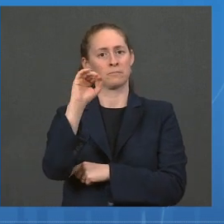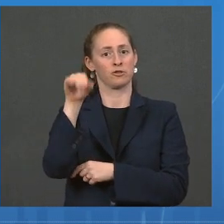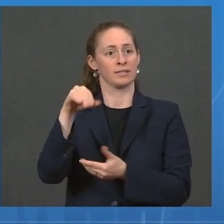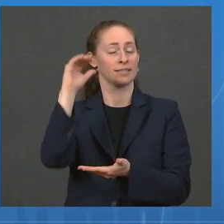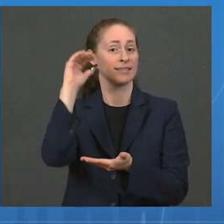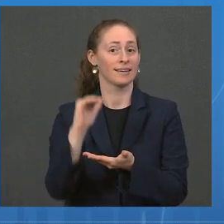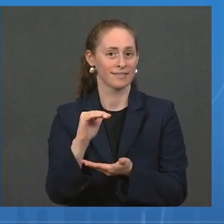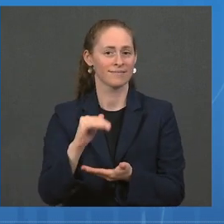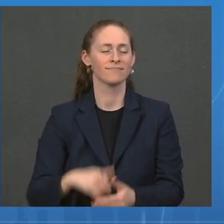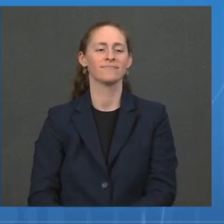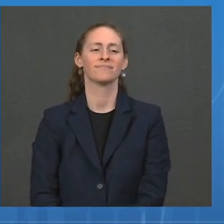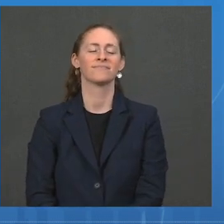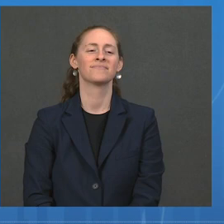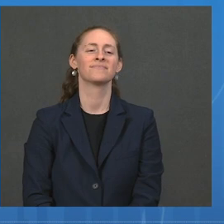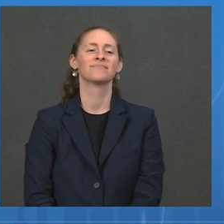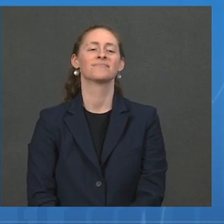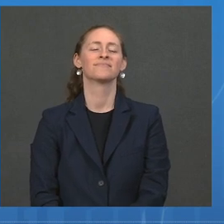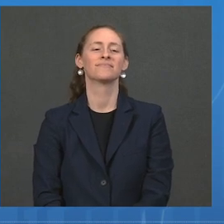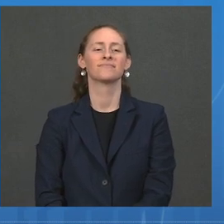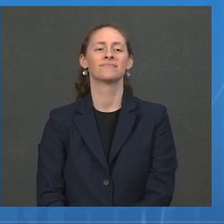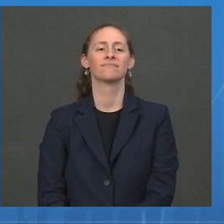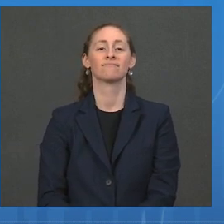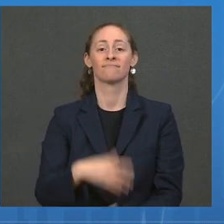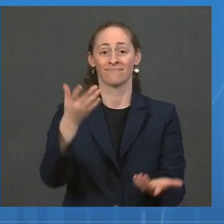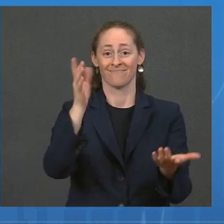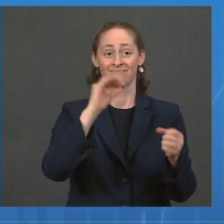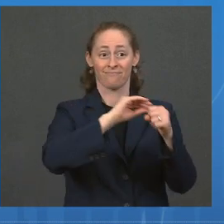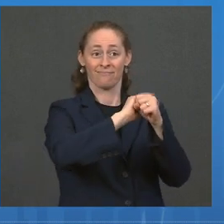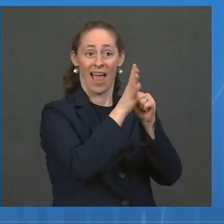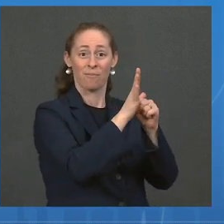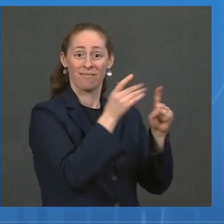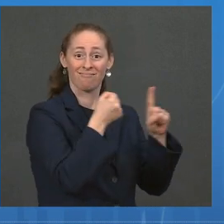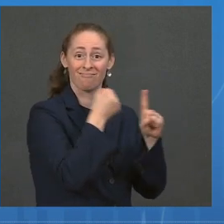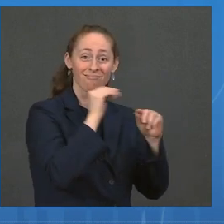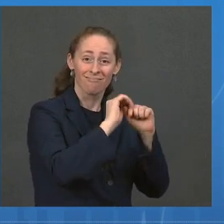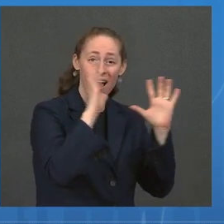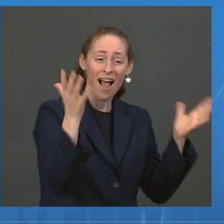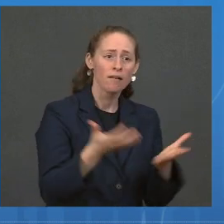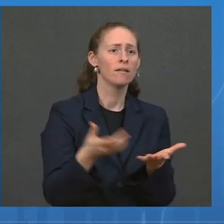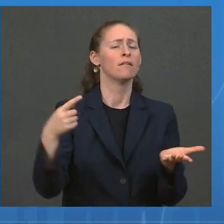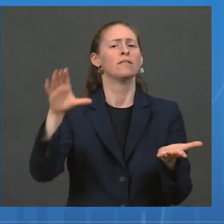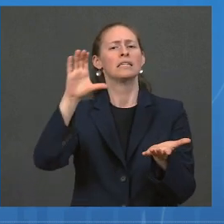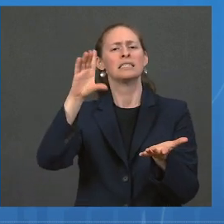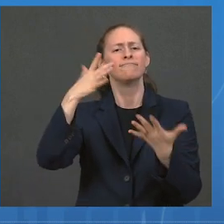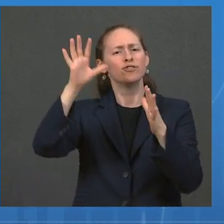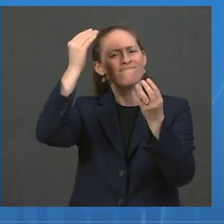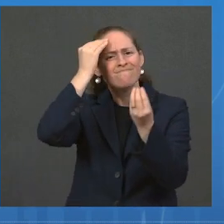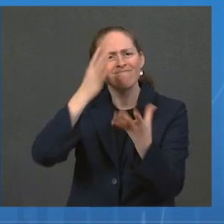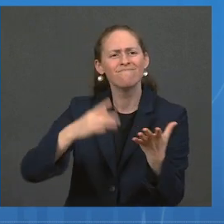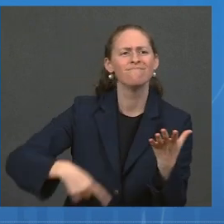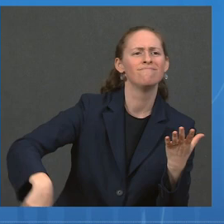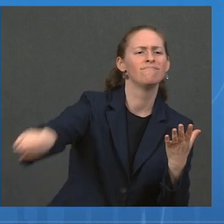Throughout the pandemic, CDC has continuously kept the country and the world updated with the most recent data,